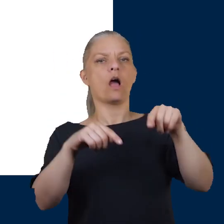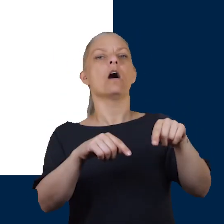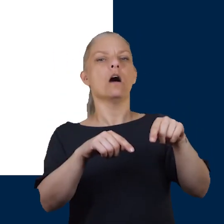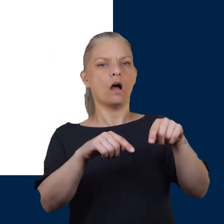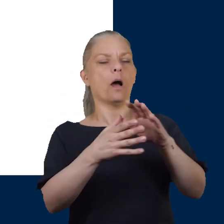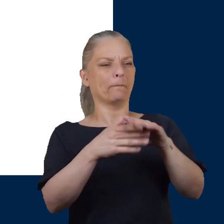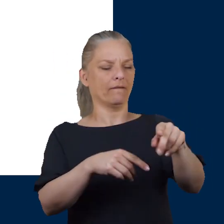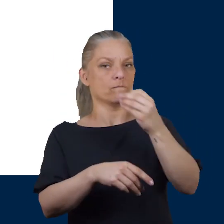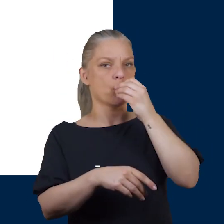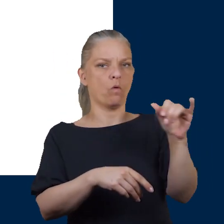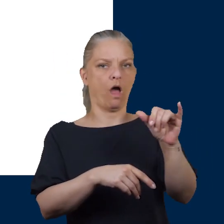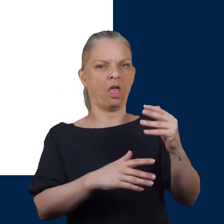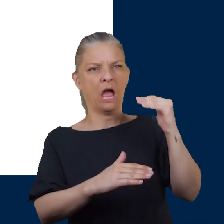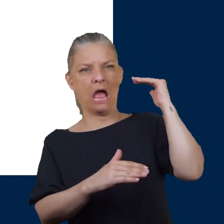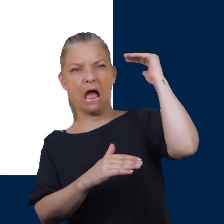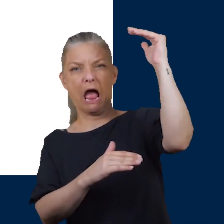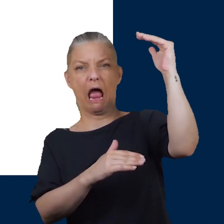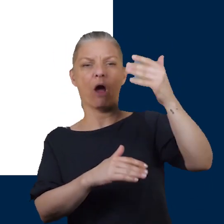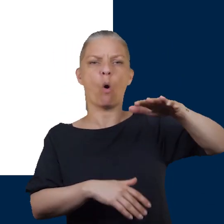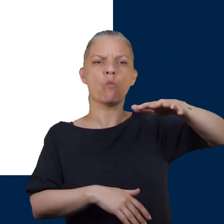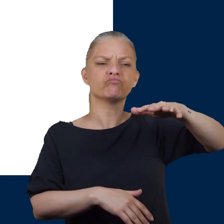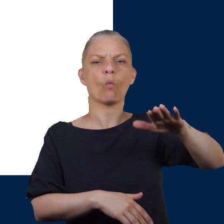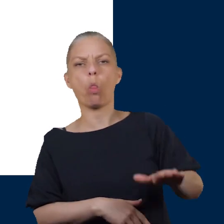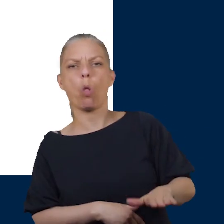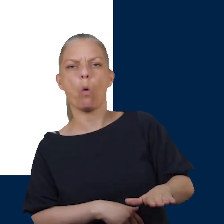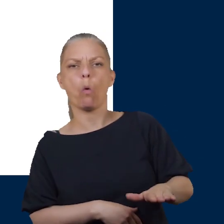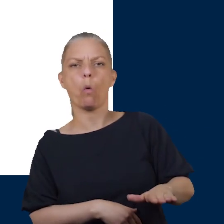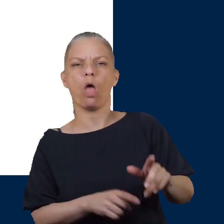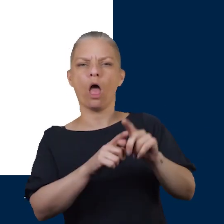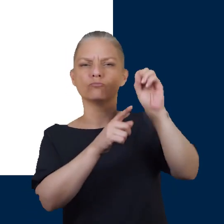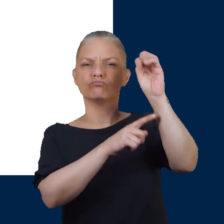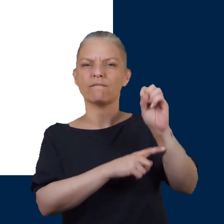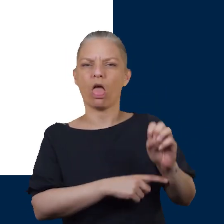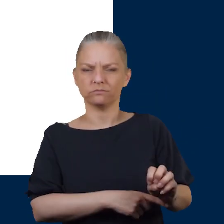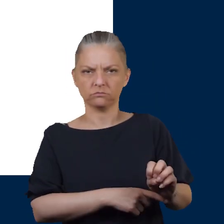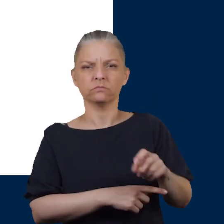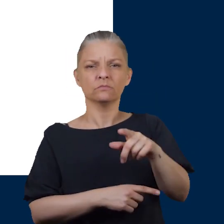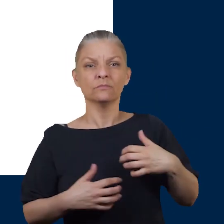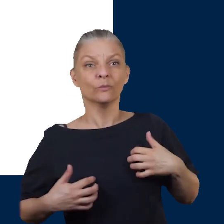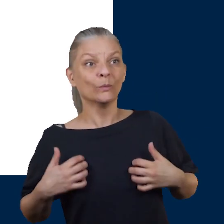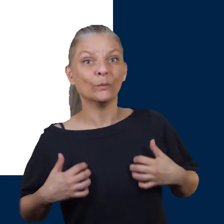fat and salt it gives you the values which mean that a food is either high, moderate or low.